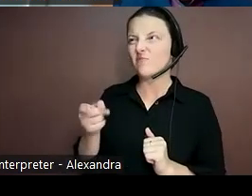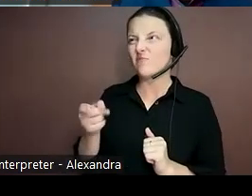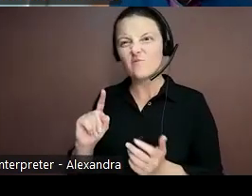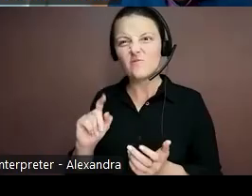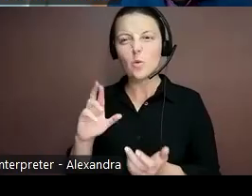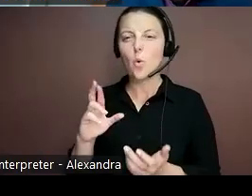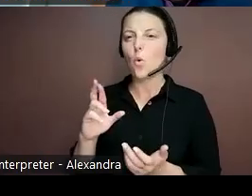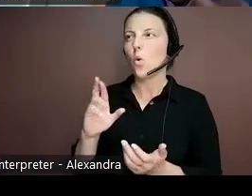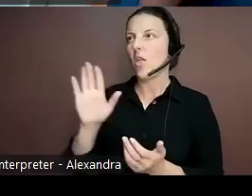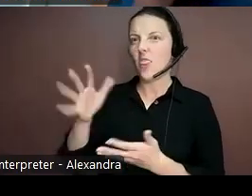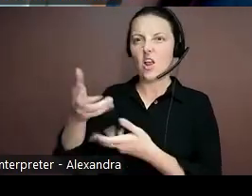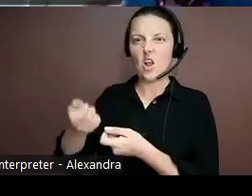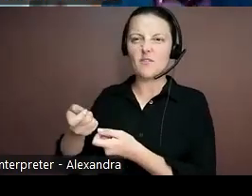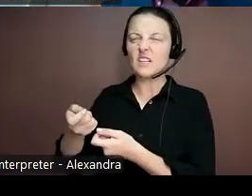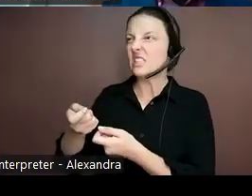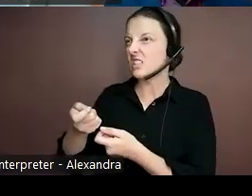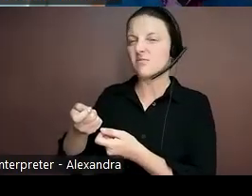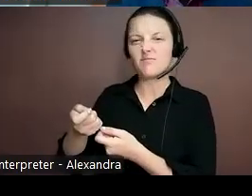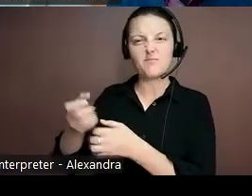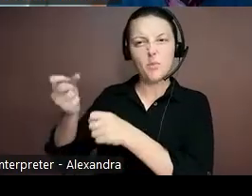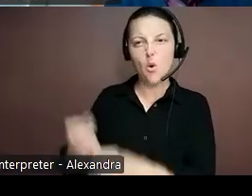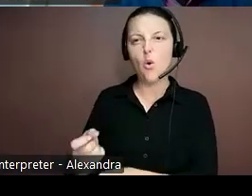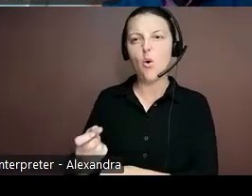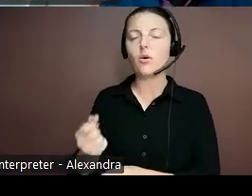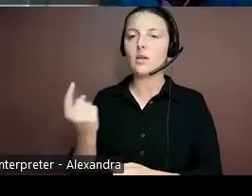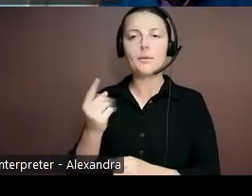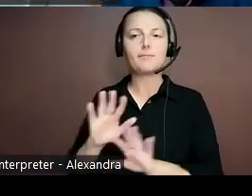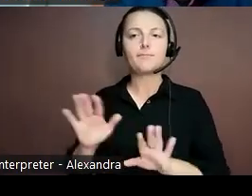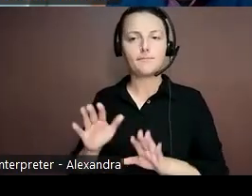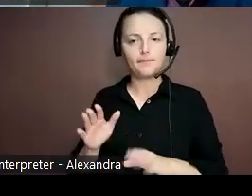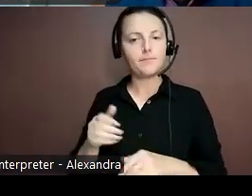was that those training experiences and those processes and the debriefing process and the